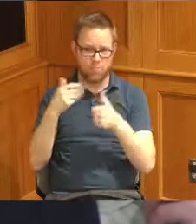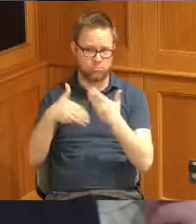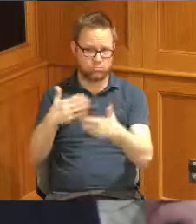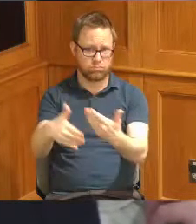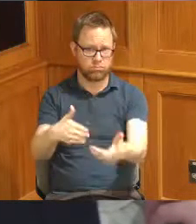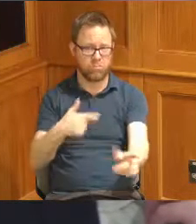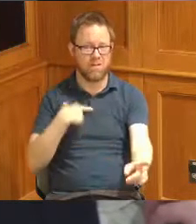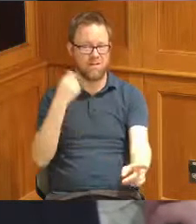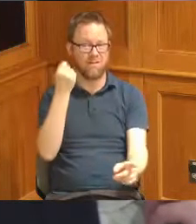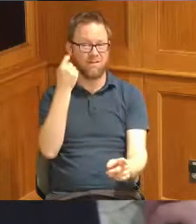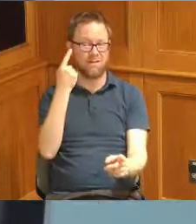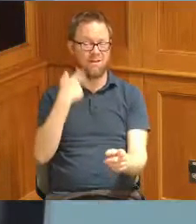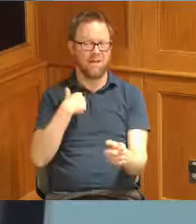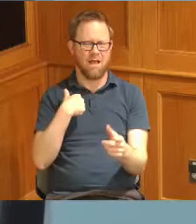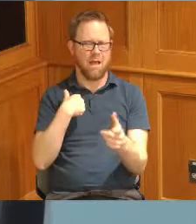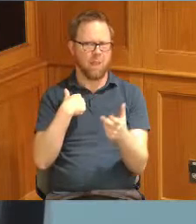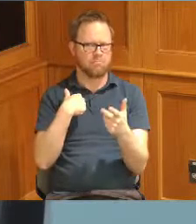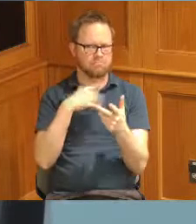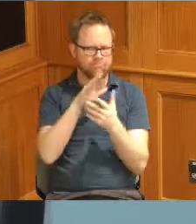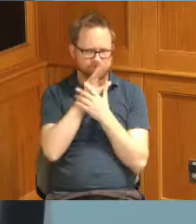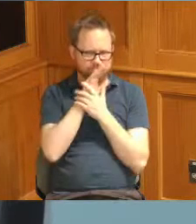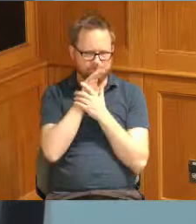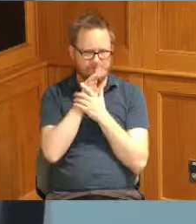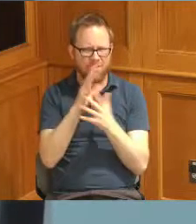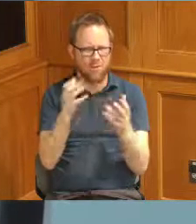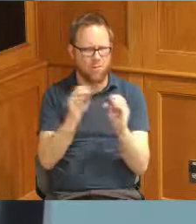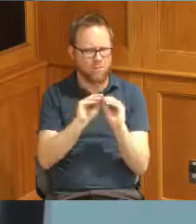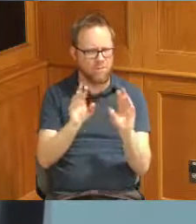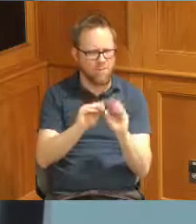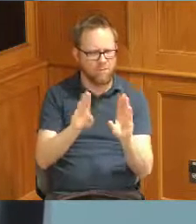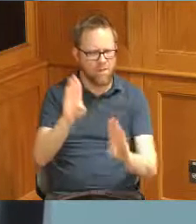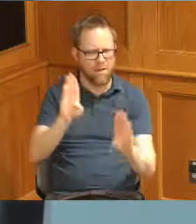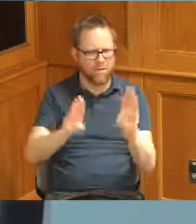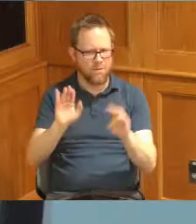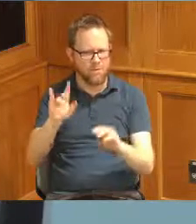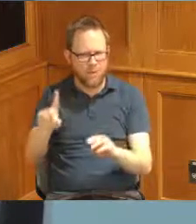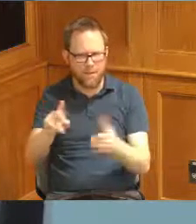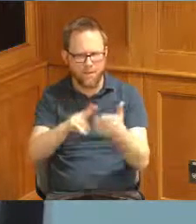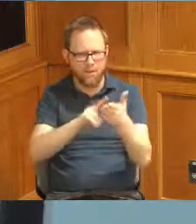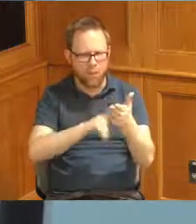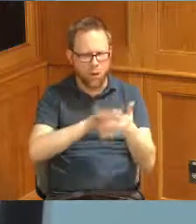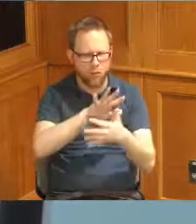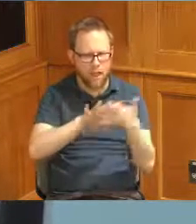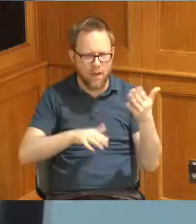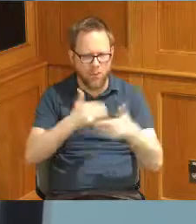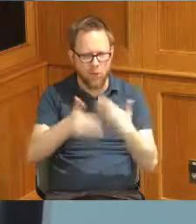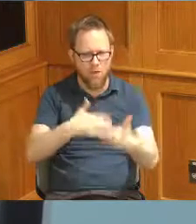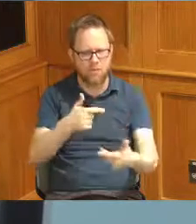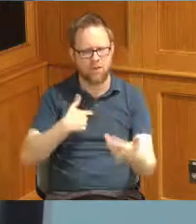I do want to understand these bids or the these contracts because I want to know how much was